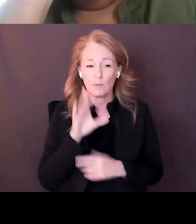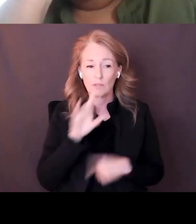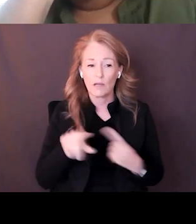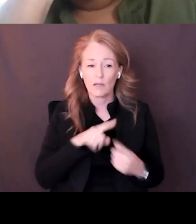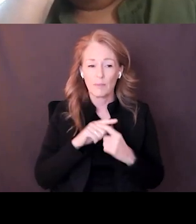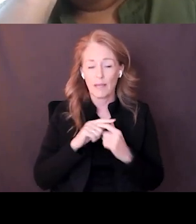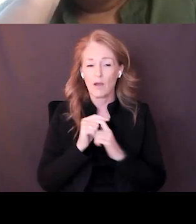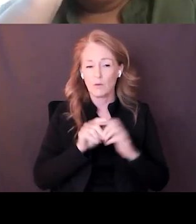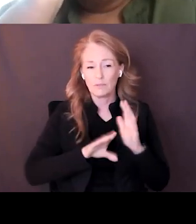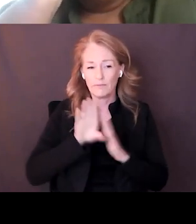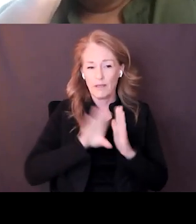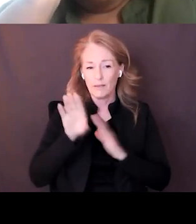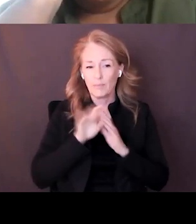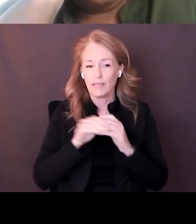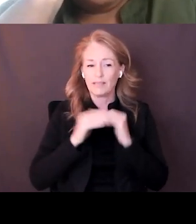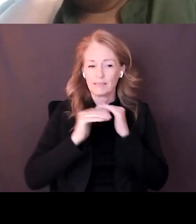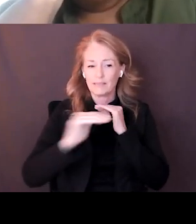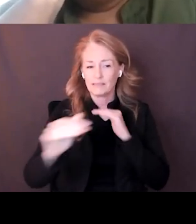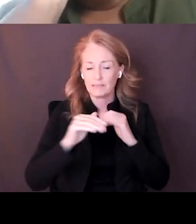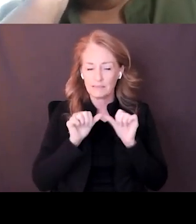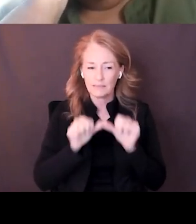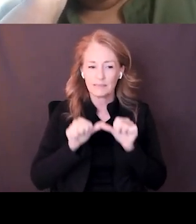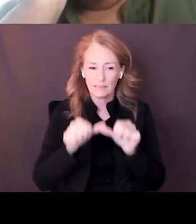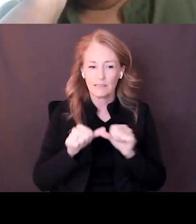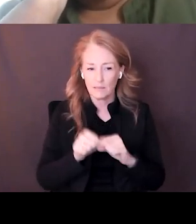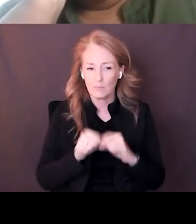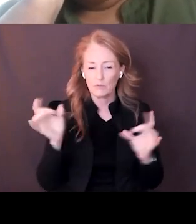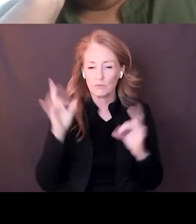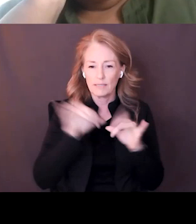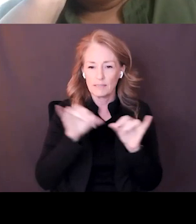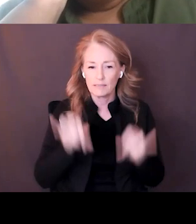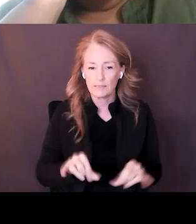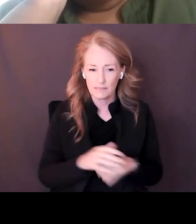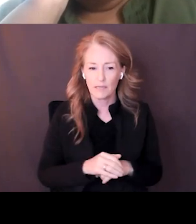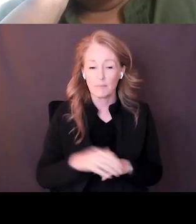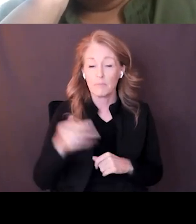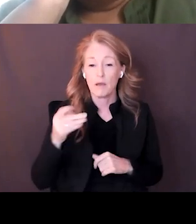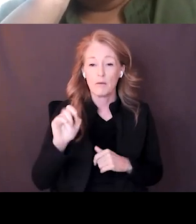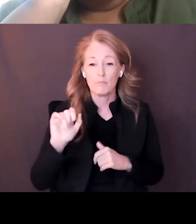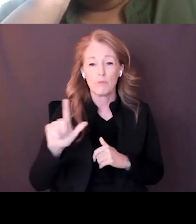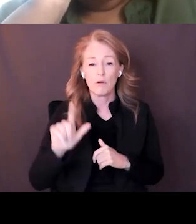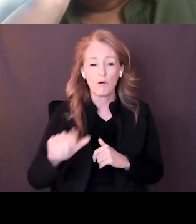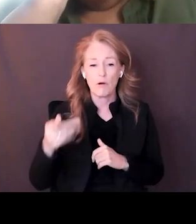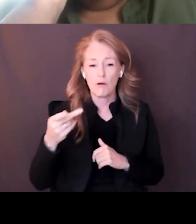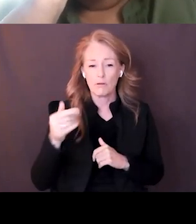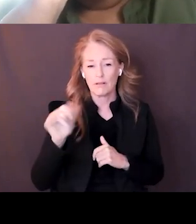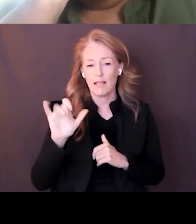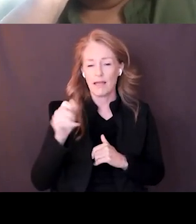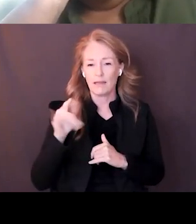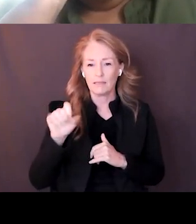AND THE ONE AND ONLY PAUL GALDYS IS THE FEATURED PRESENTER.